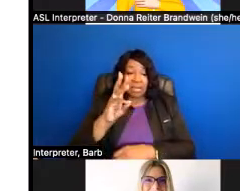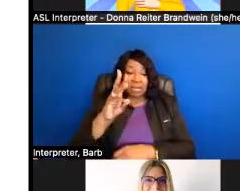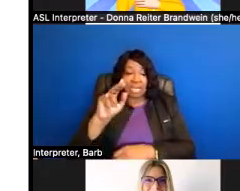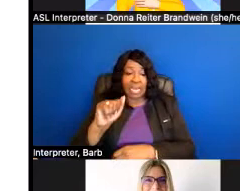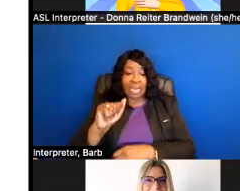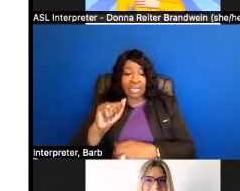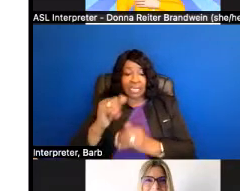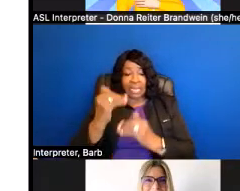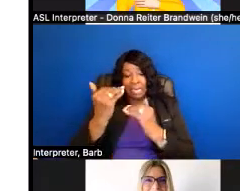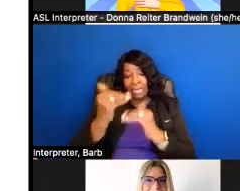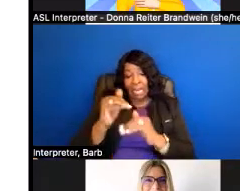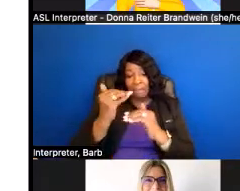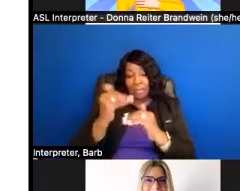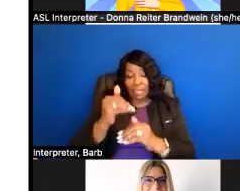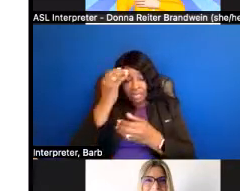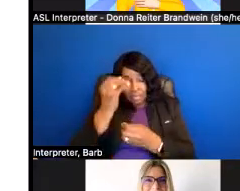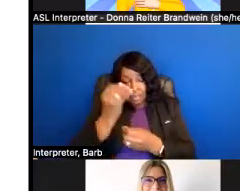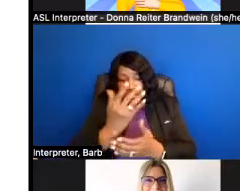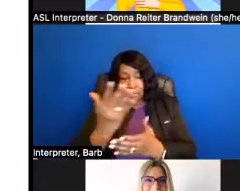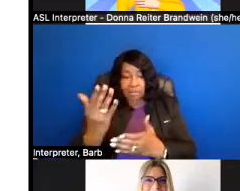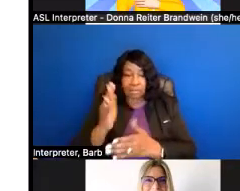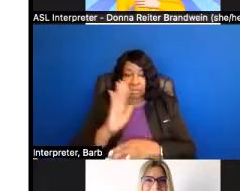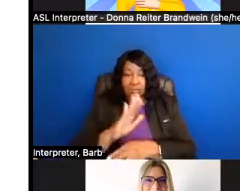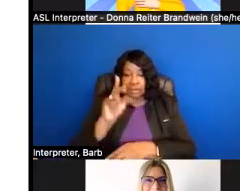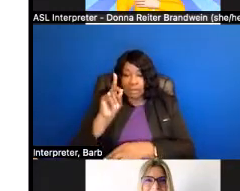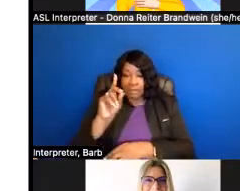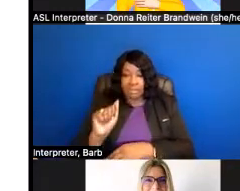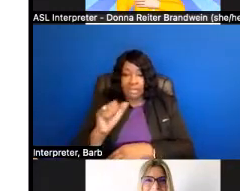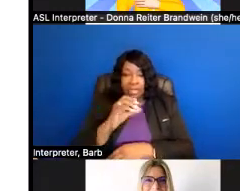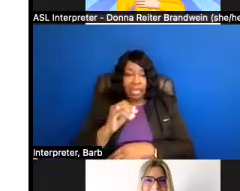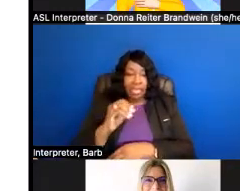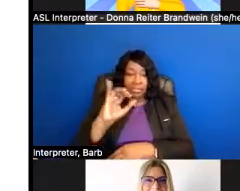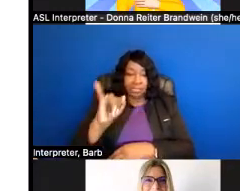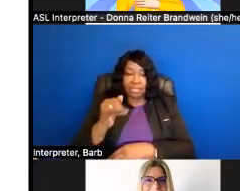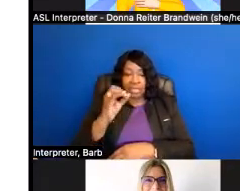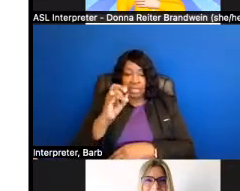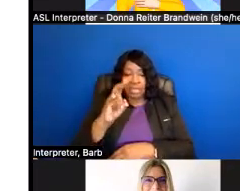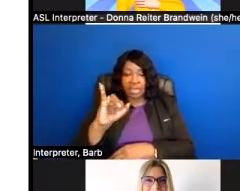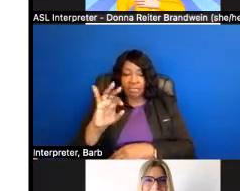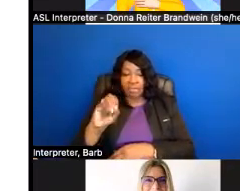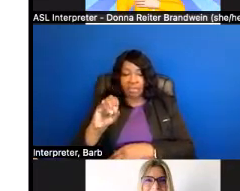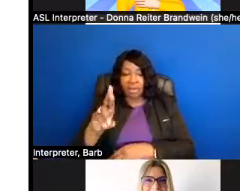of their disability. And Jennifer remarked that disability identity is not always clear cut.